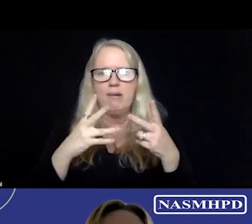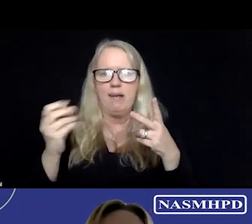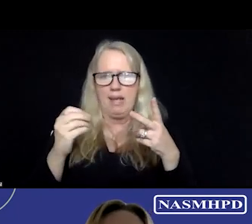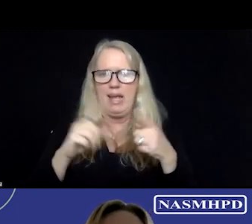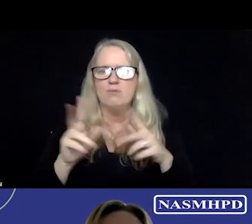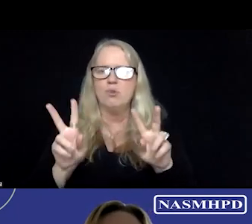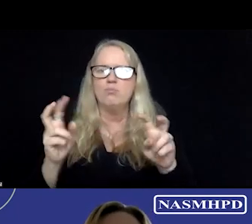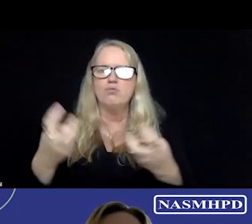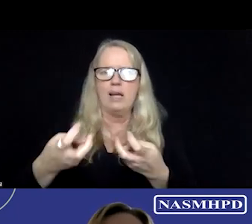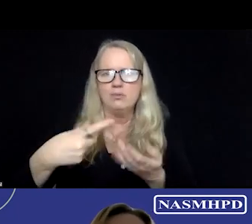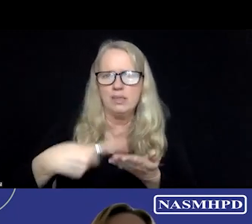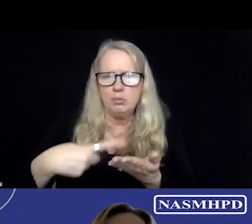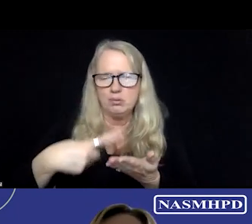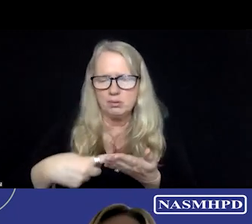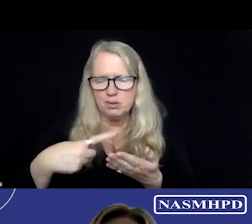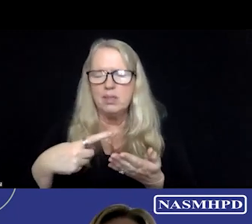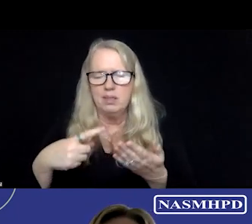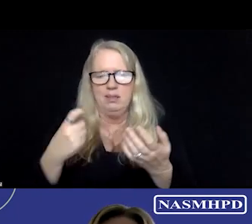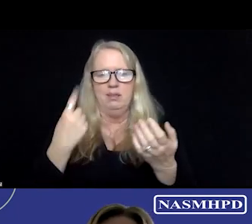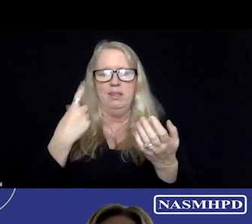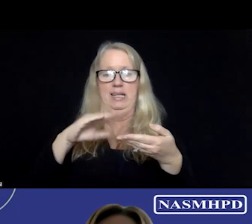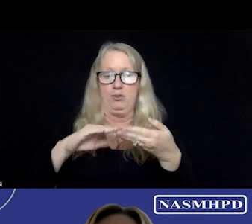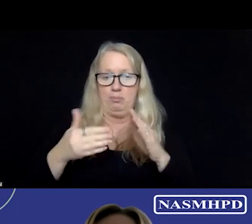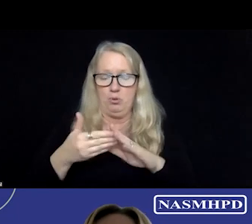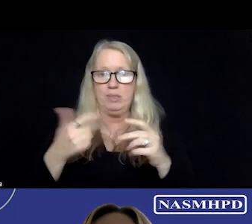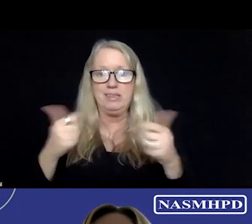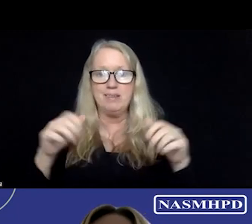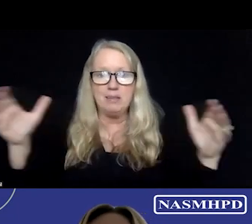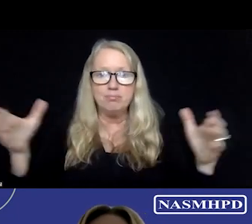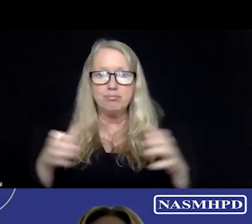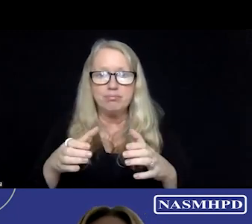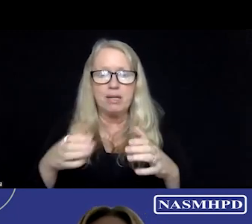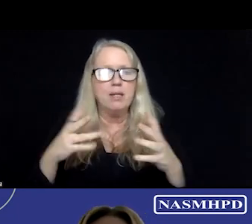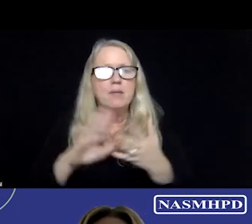TABLE, COMMUNITIES HAVE COME TOGETHER AND BECOME CREATIVE AND BE